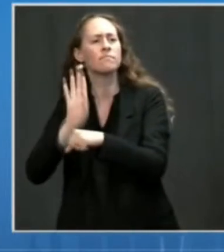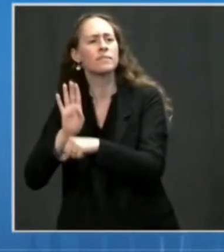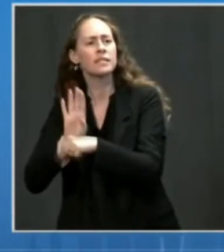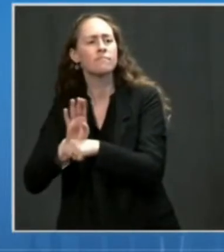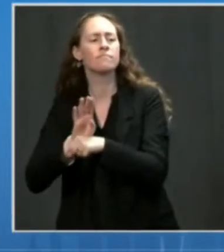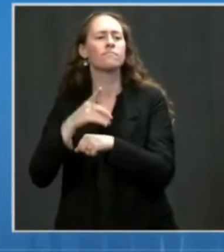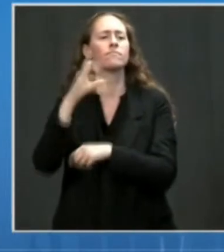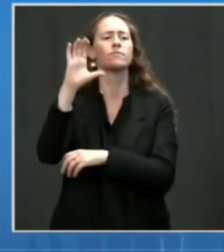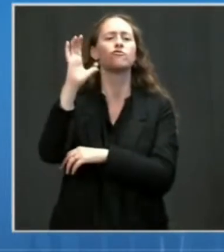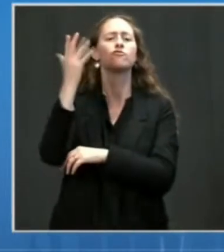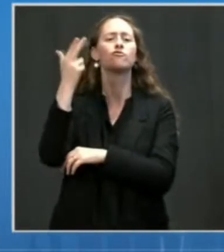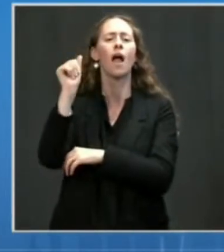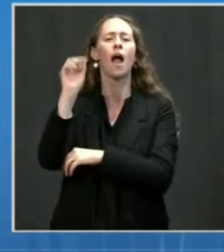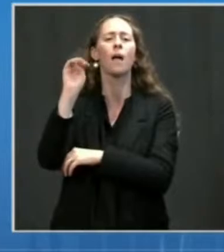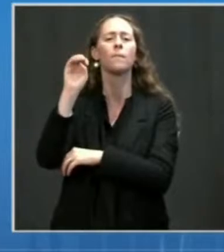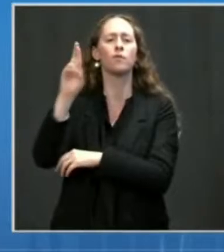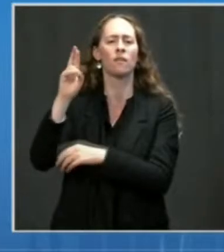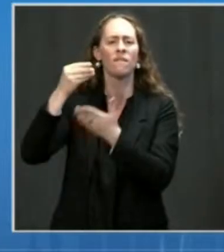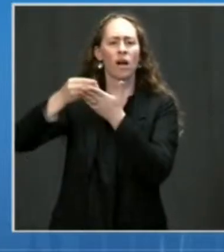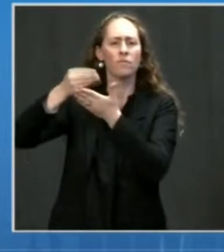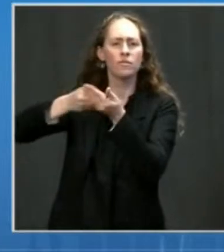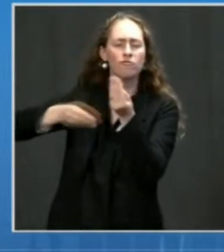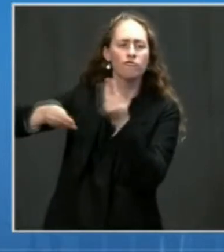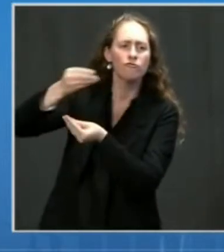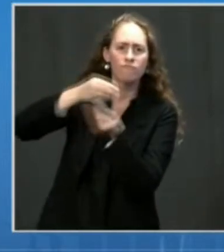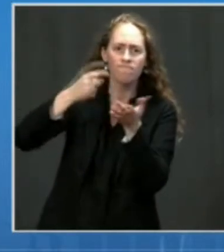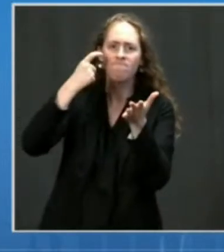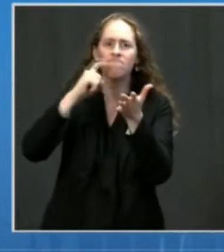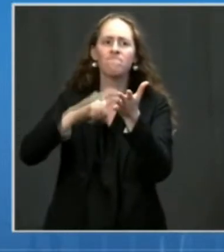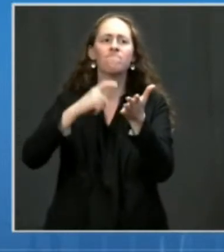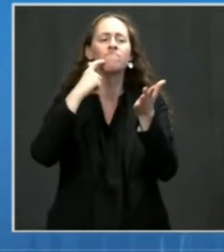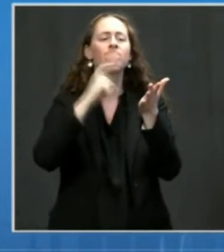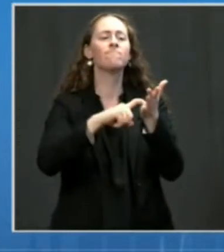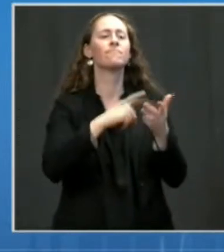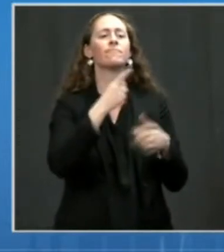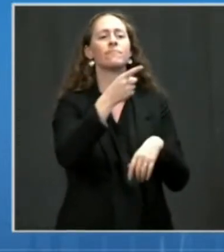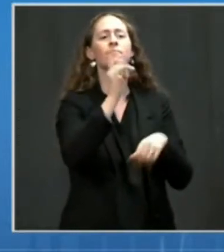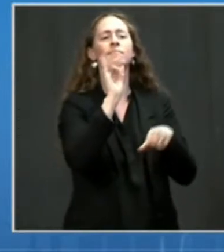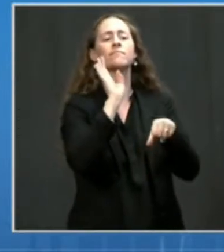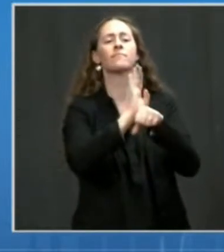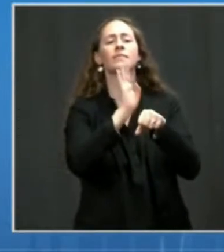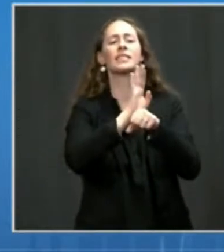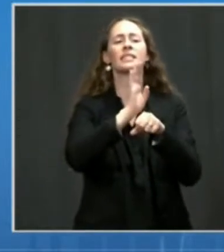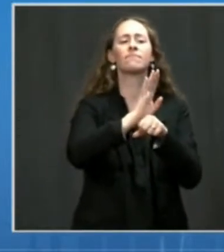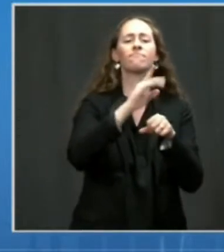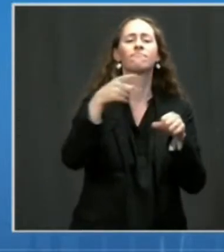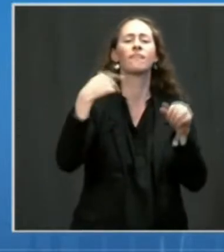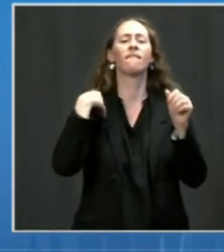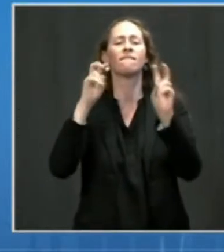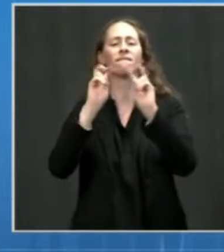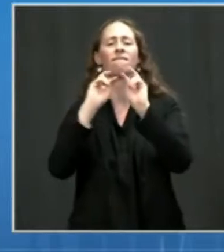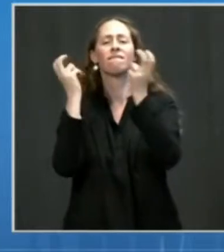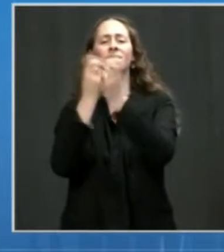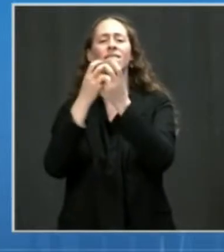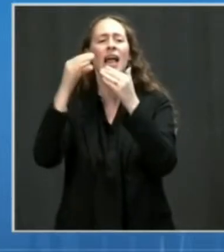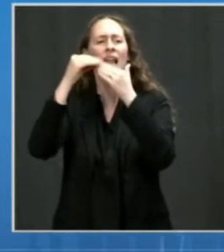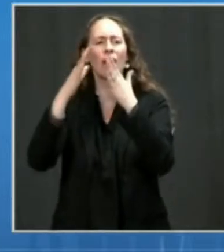WORK FORCES. NOW WE'RE SEEING POSITIVE MOMENTUM ACROSS THE PRIVATE SECTOR.